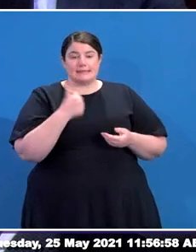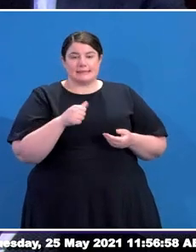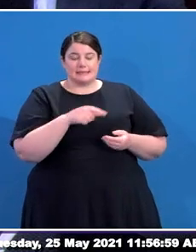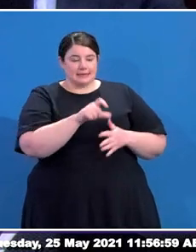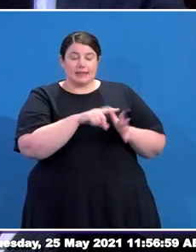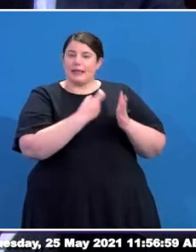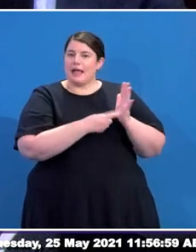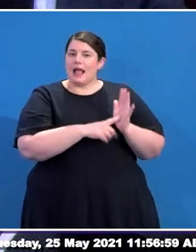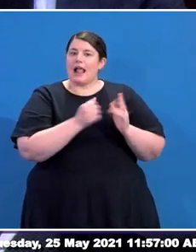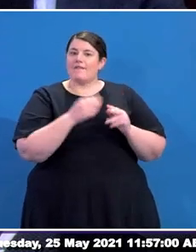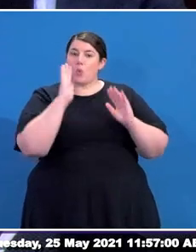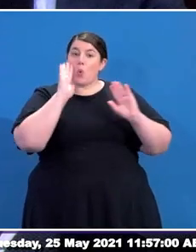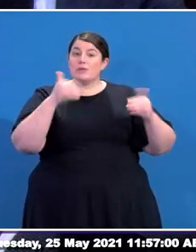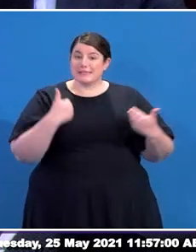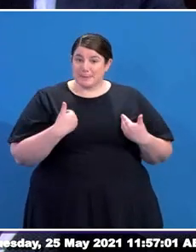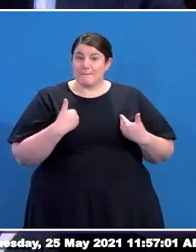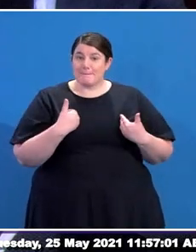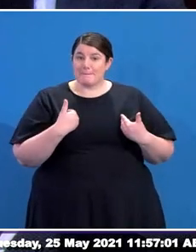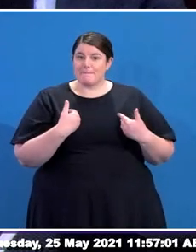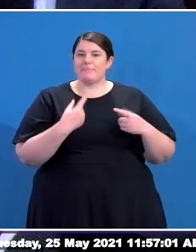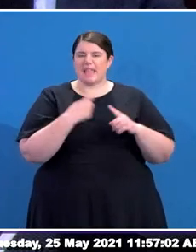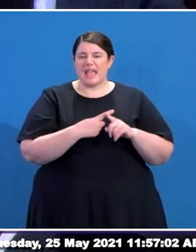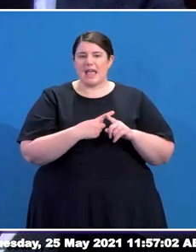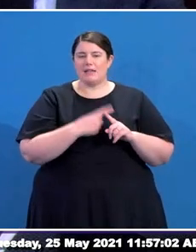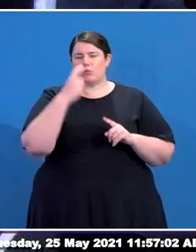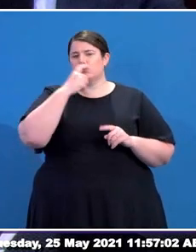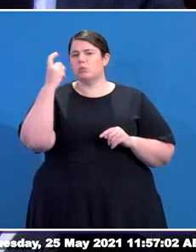and he was what you describe as a severe intellectual disability.